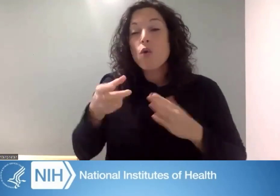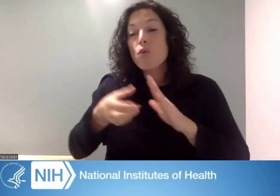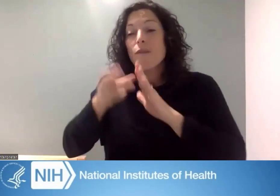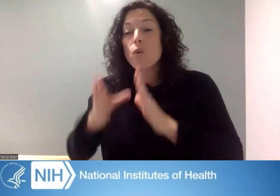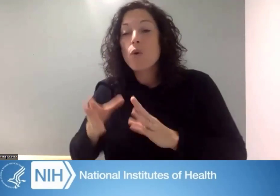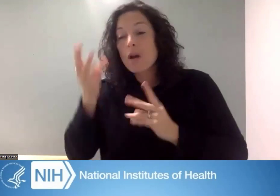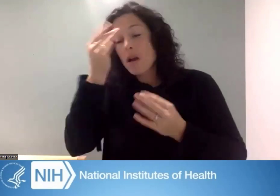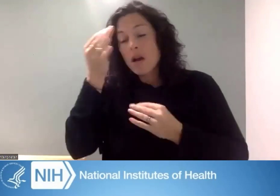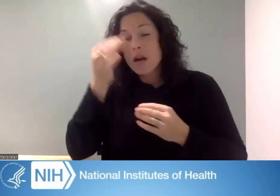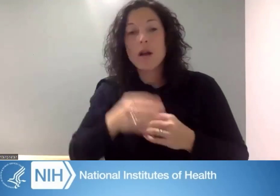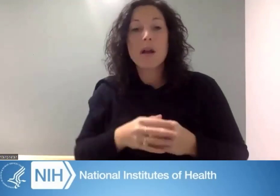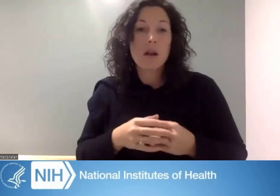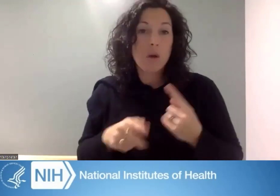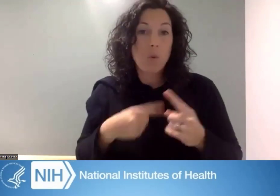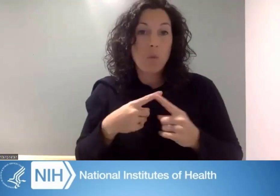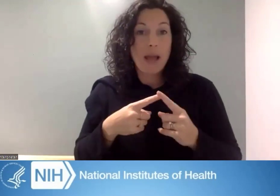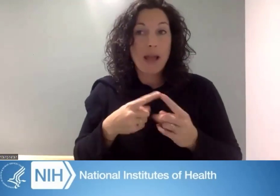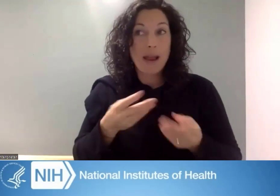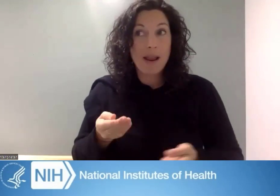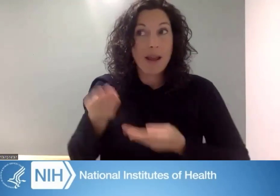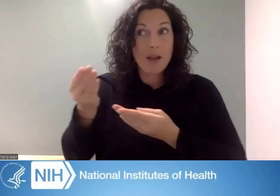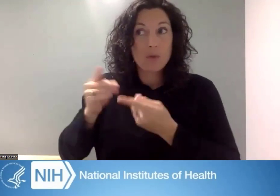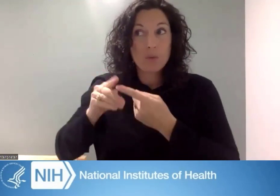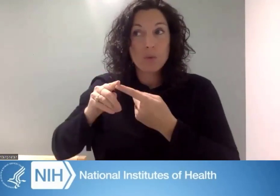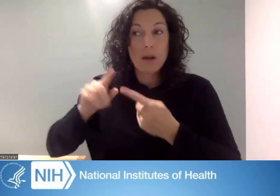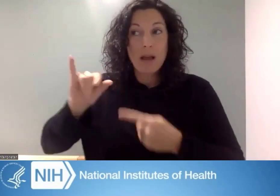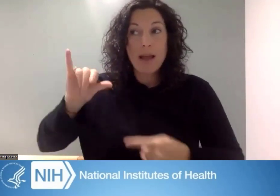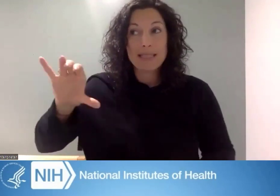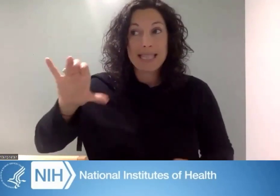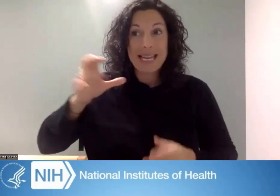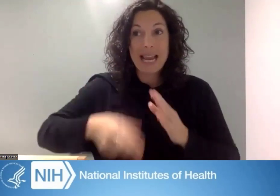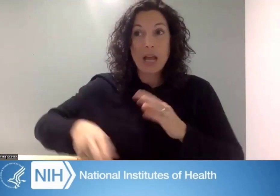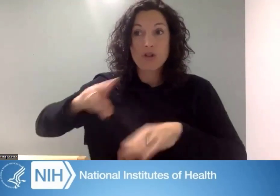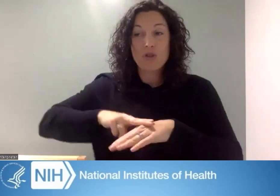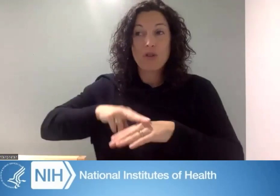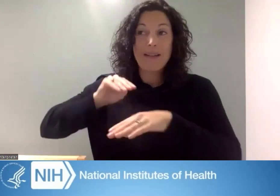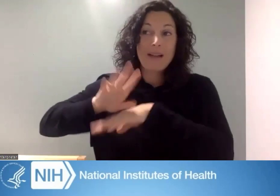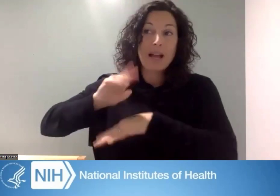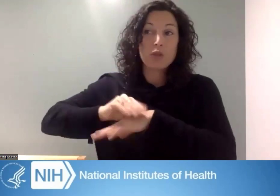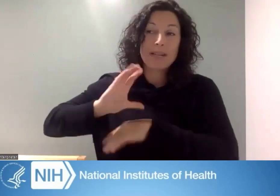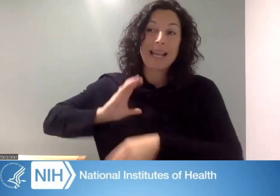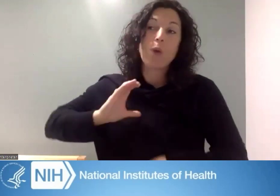is when it goes to the IC's National Advisory Board or ... Glen McGugan: Got you. Emily Linde: ... National Advisory Council,